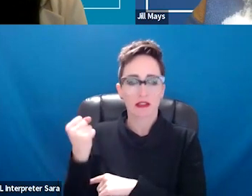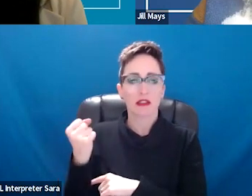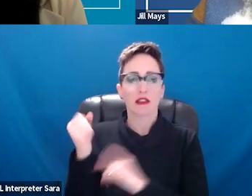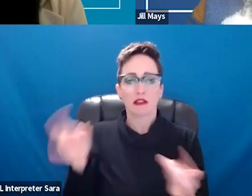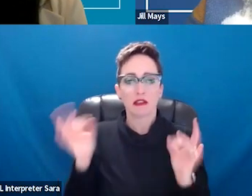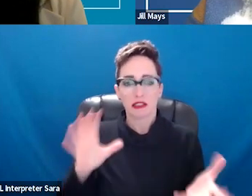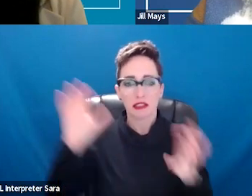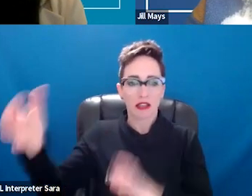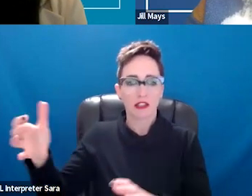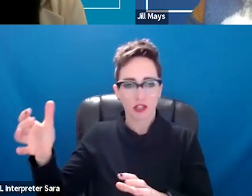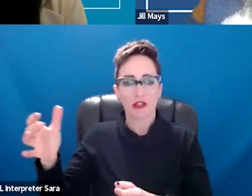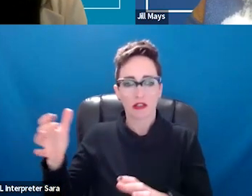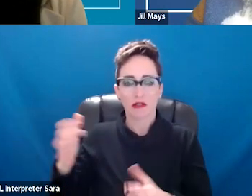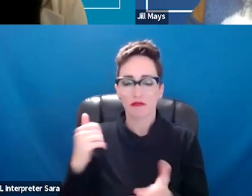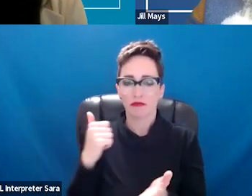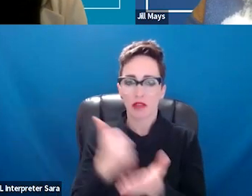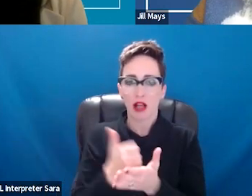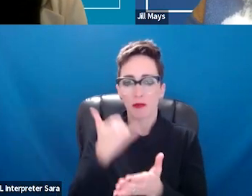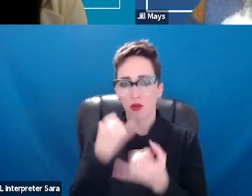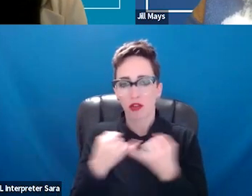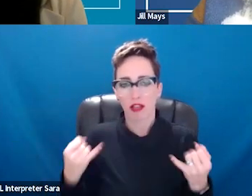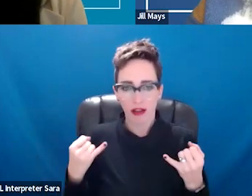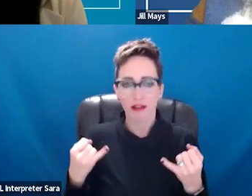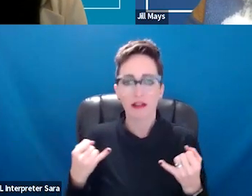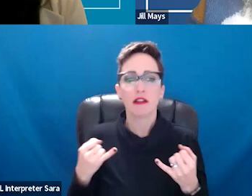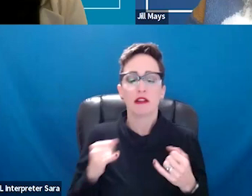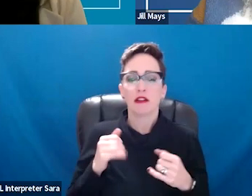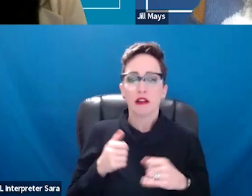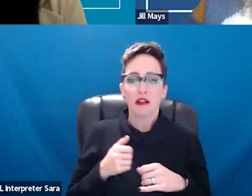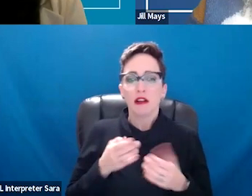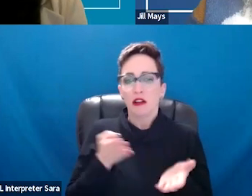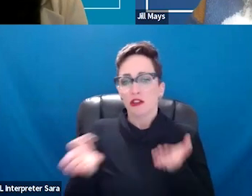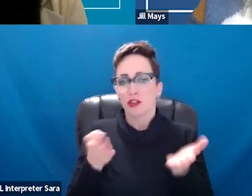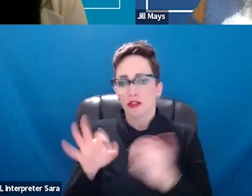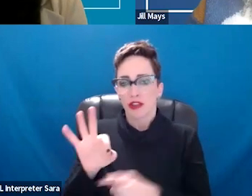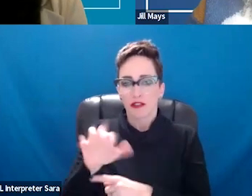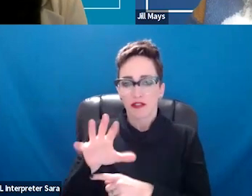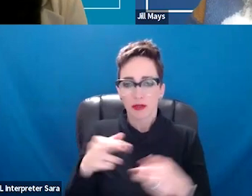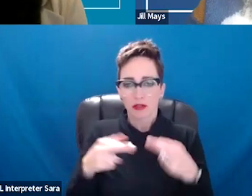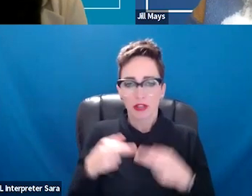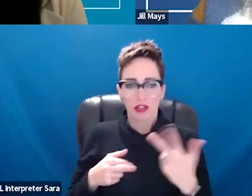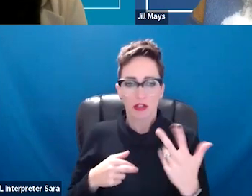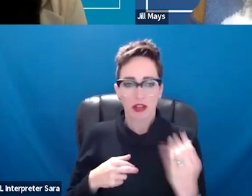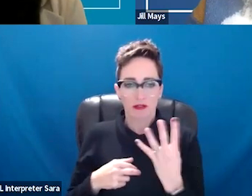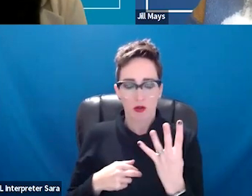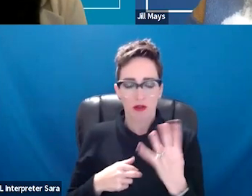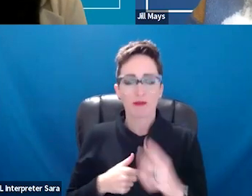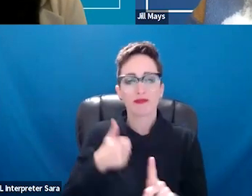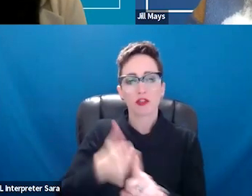Center in Atlanta, serving FEMA regions III and IV. Mrs. Mays is a Licensed Professional Counselor